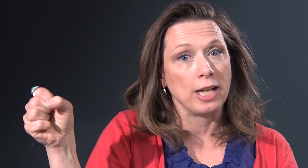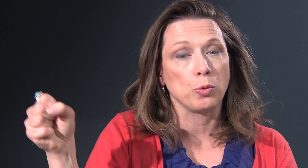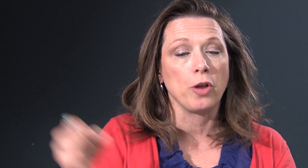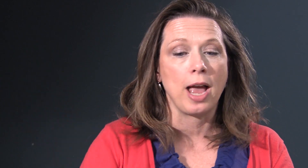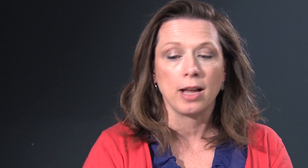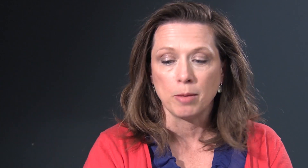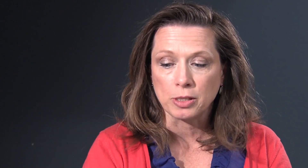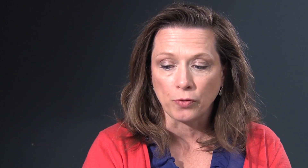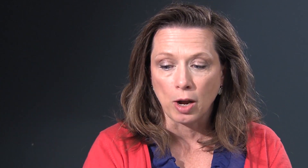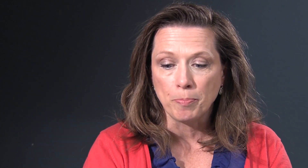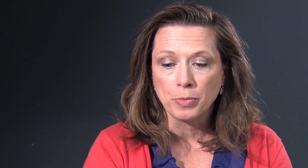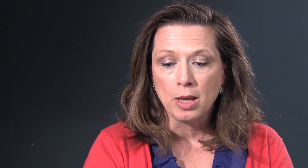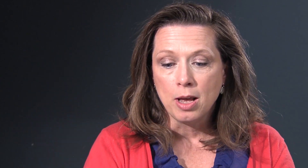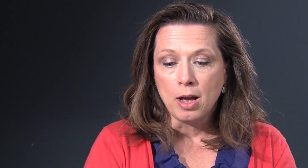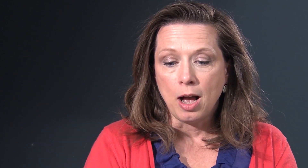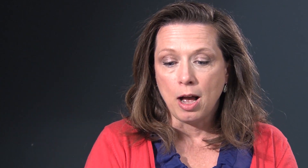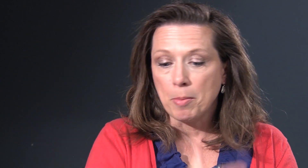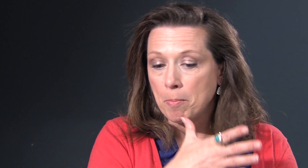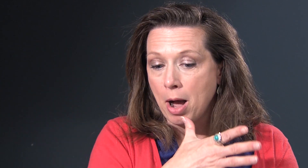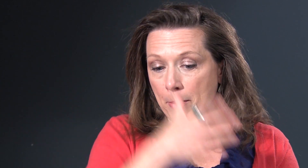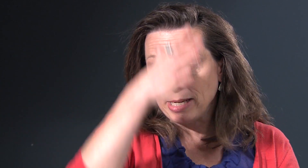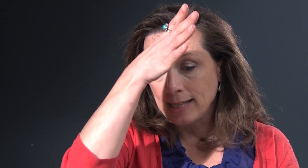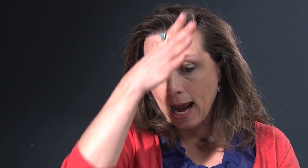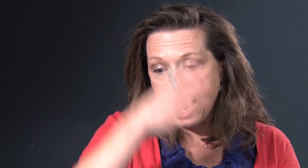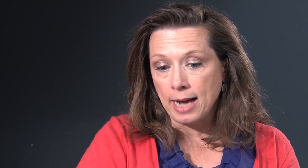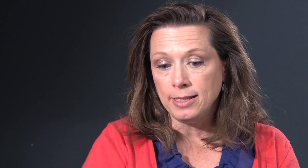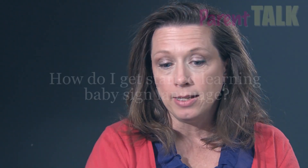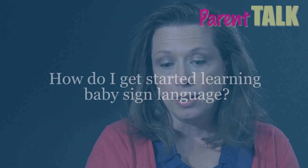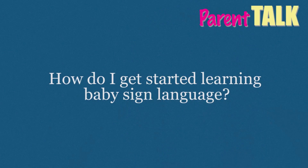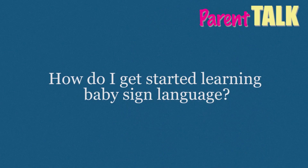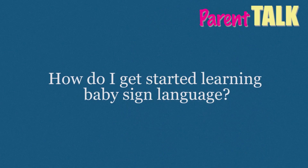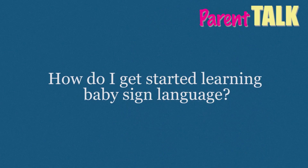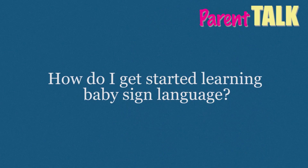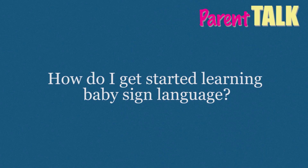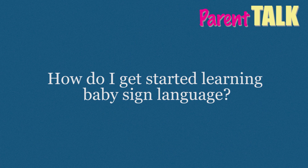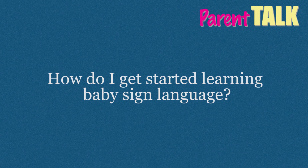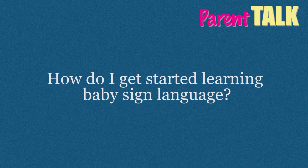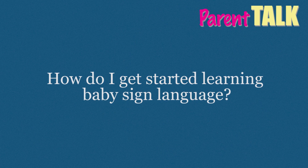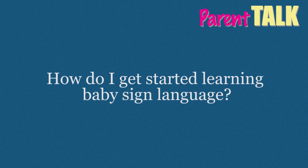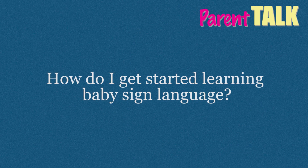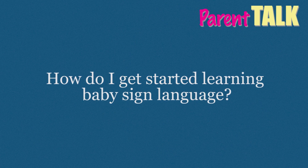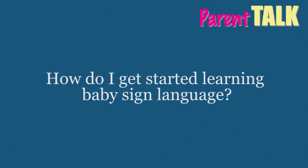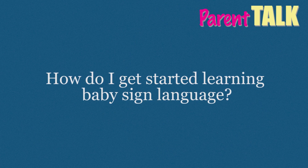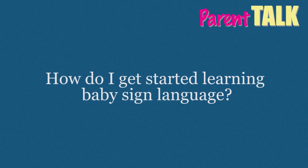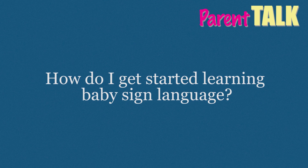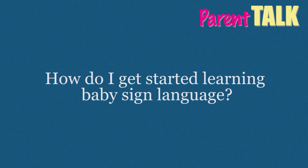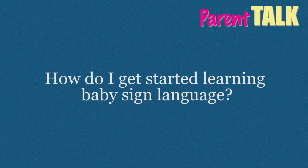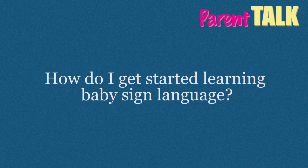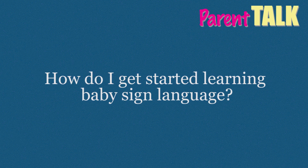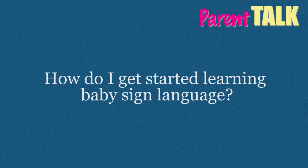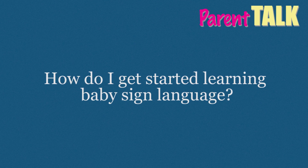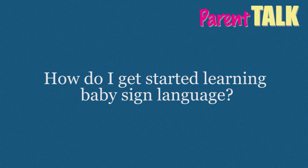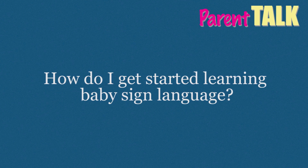that's where that comes from, mom and dad.